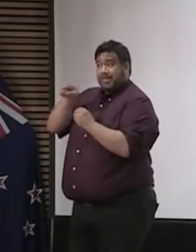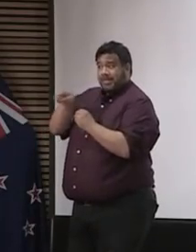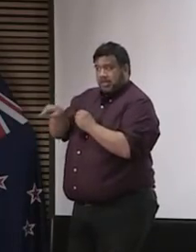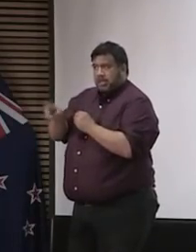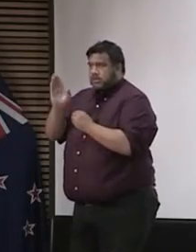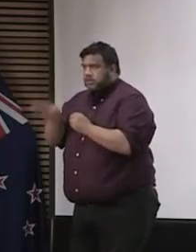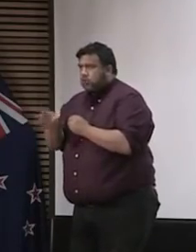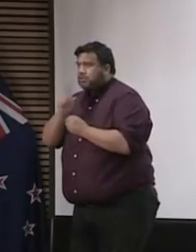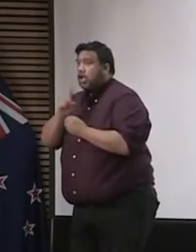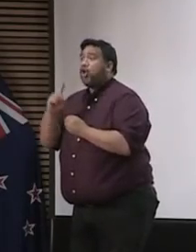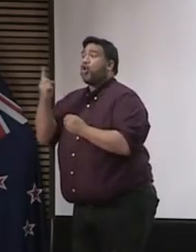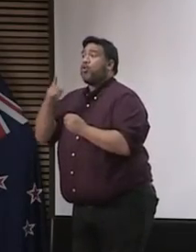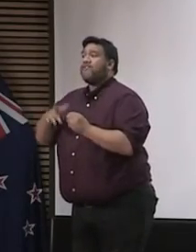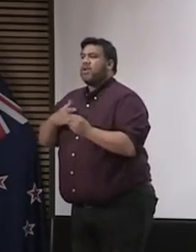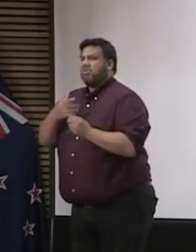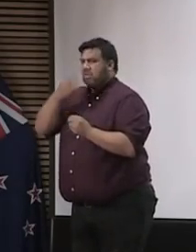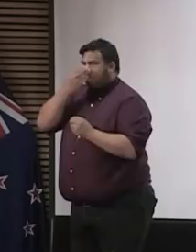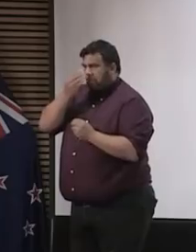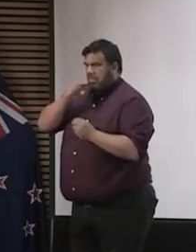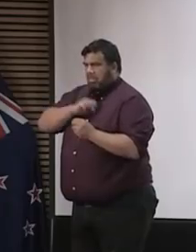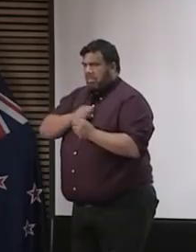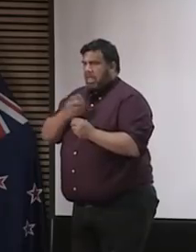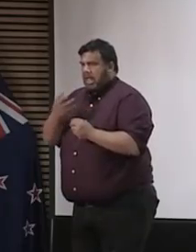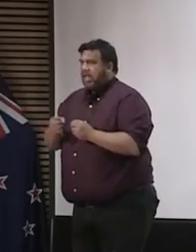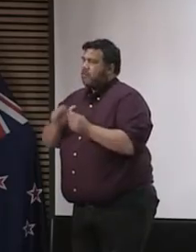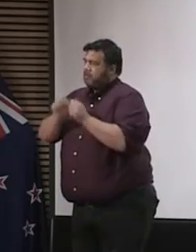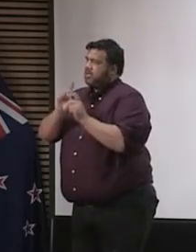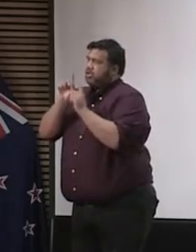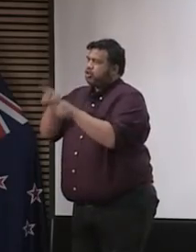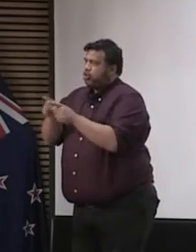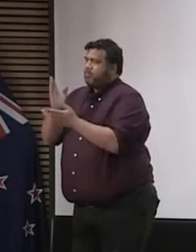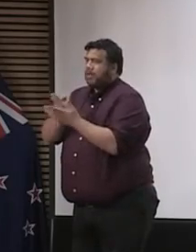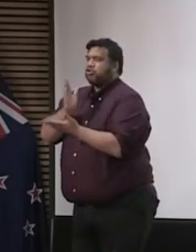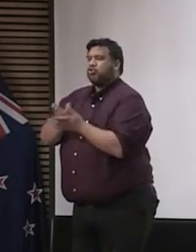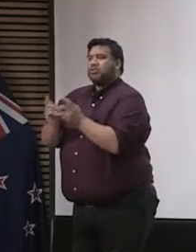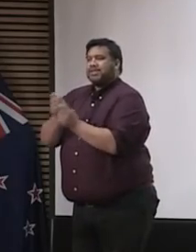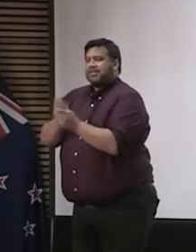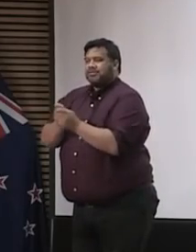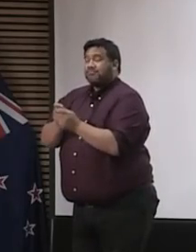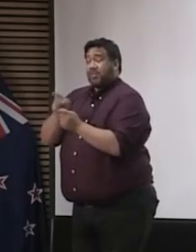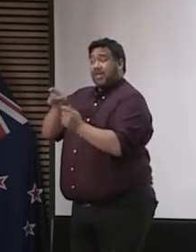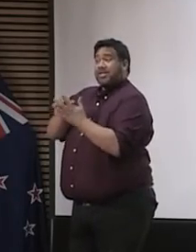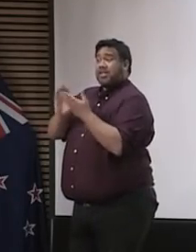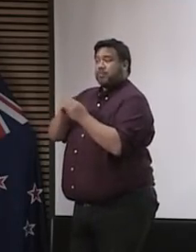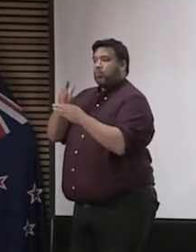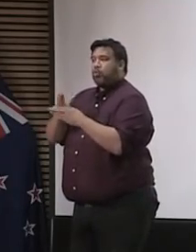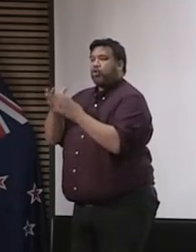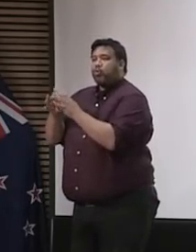symptoms to get tested. They are working with the Maori health provider net one or more to set up and deliver options